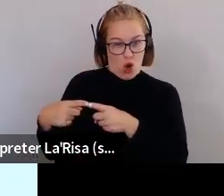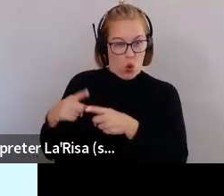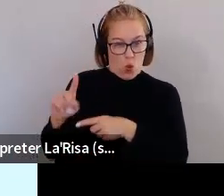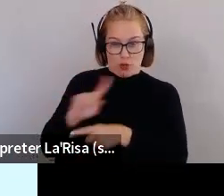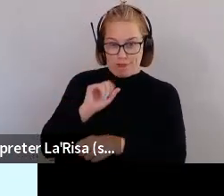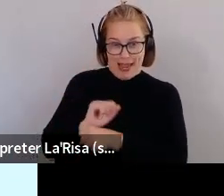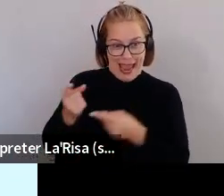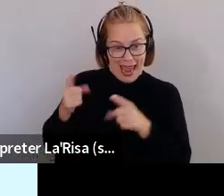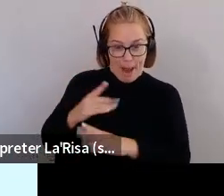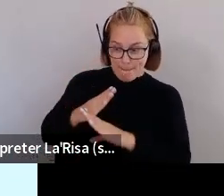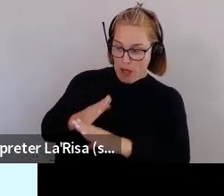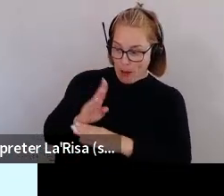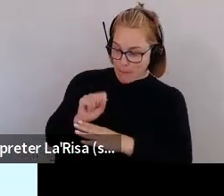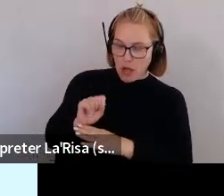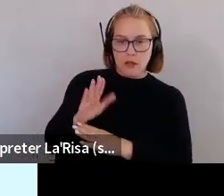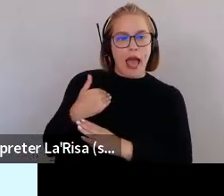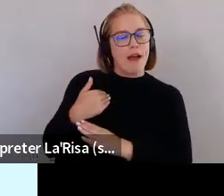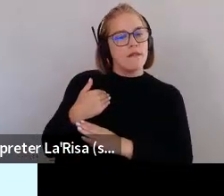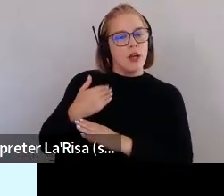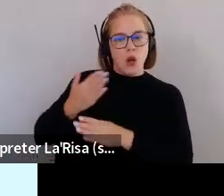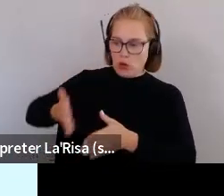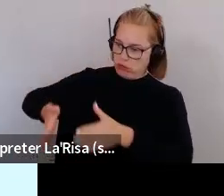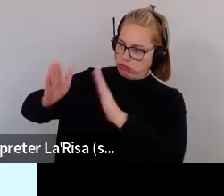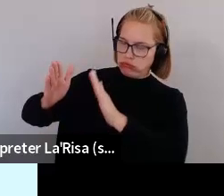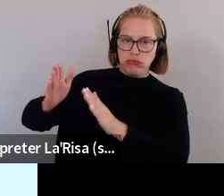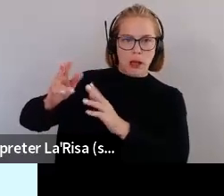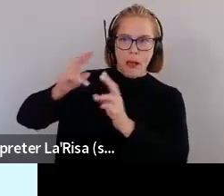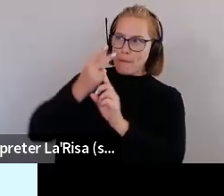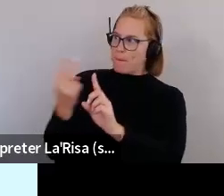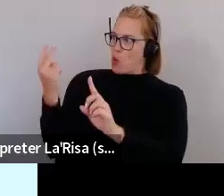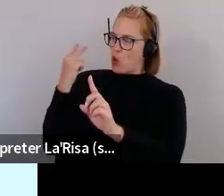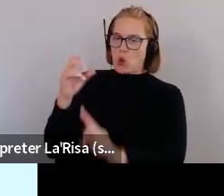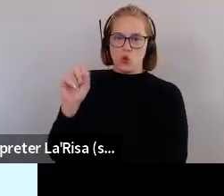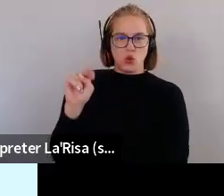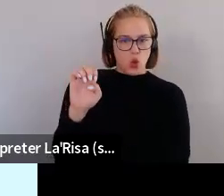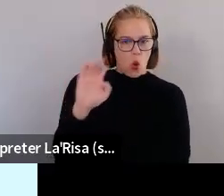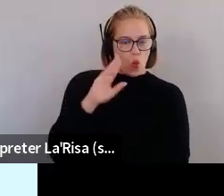transportation. If you ever go to Denver our on that corner where they